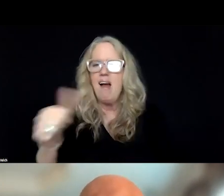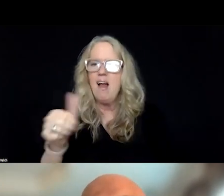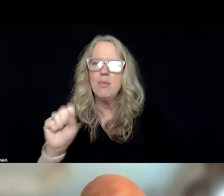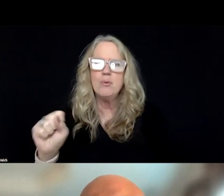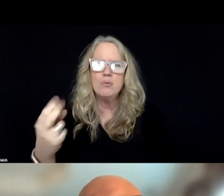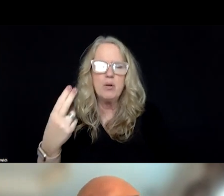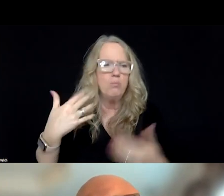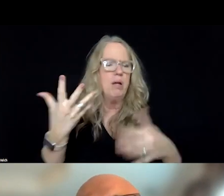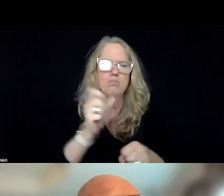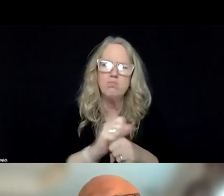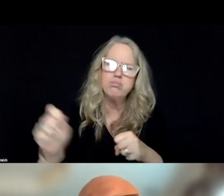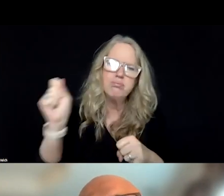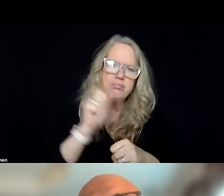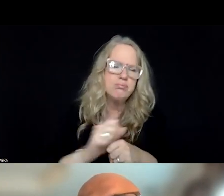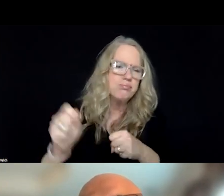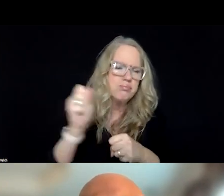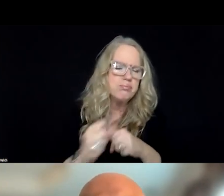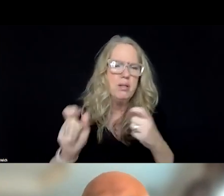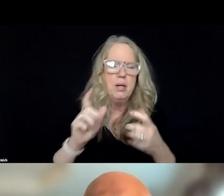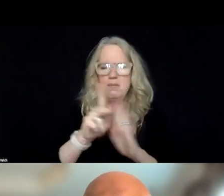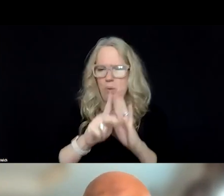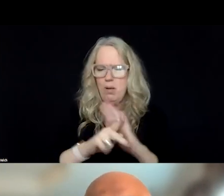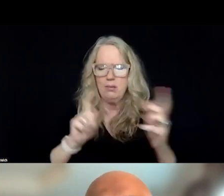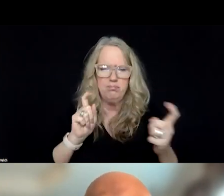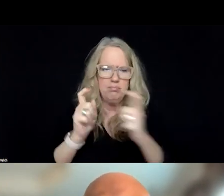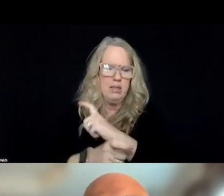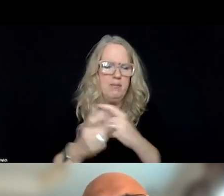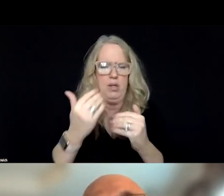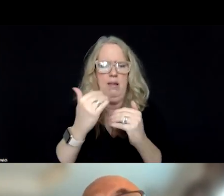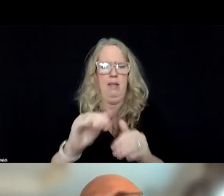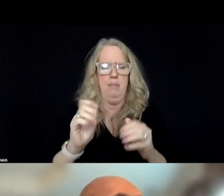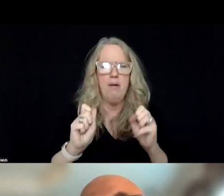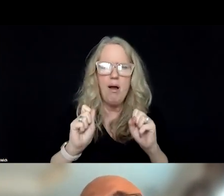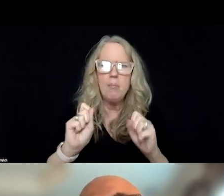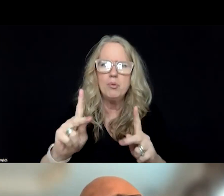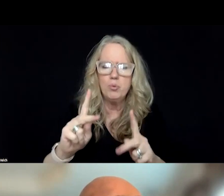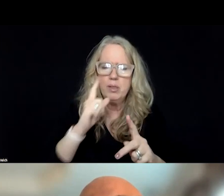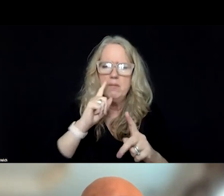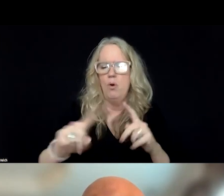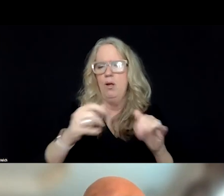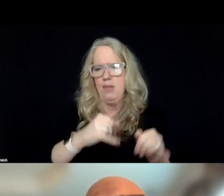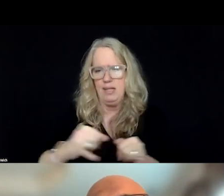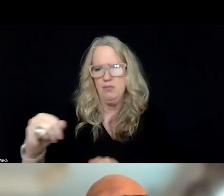TIRELESSLY FOR OPPORTUNITIES FOR INDIVIDUALS LIKE ME.